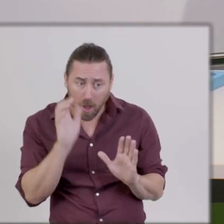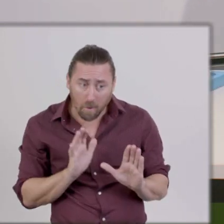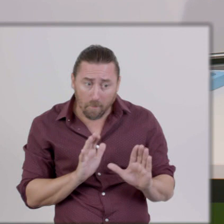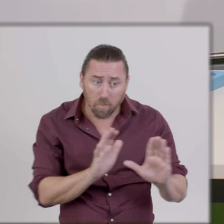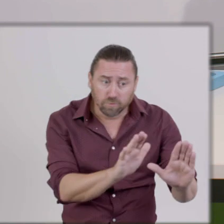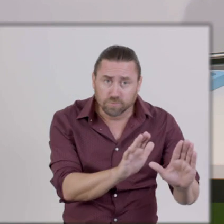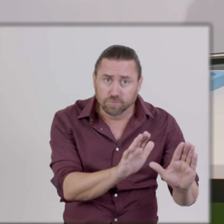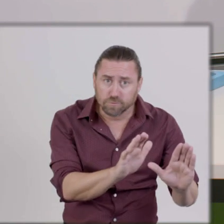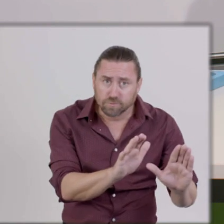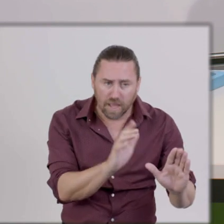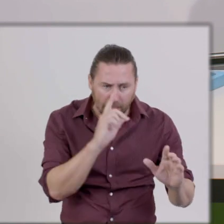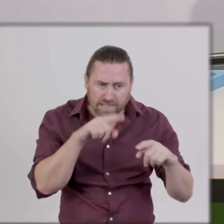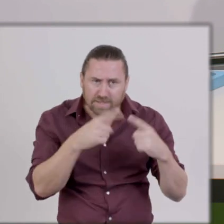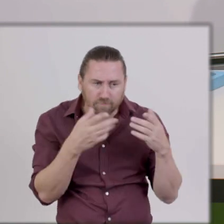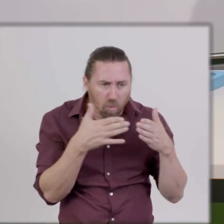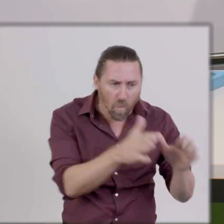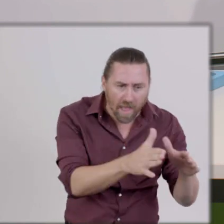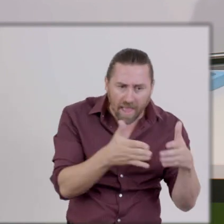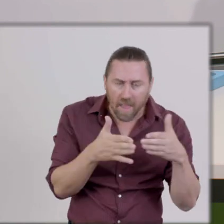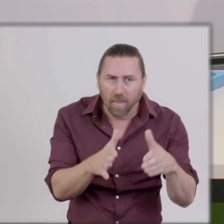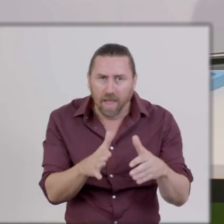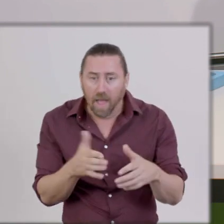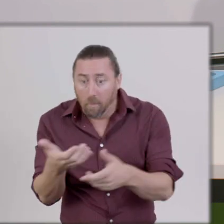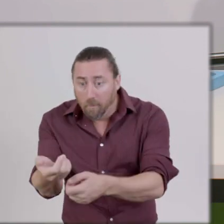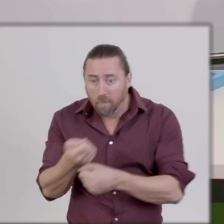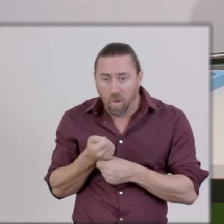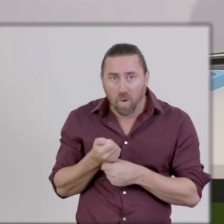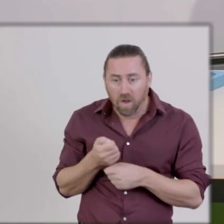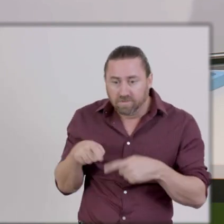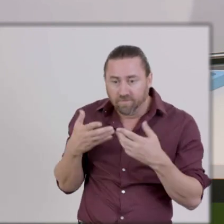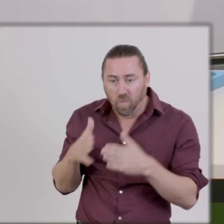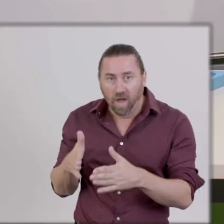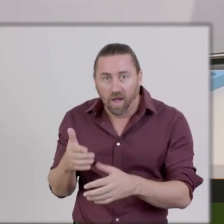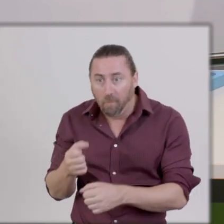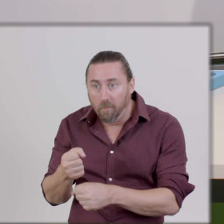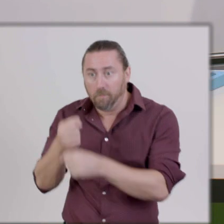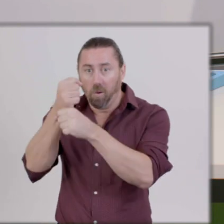Now we know that pushes and pulls can be in different directions.